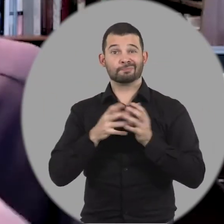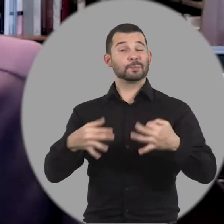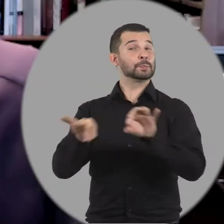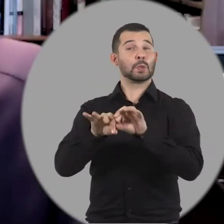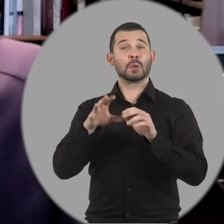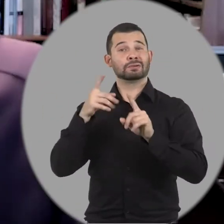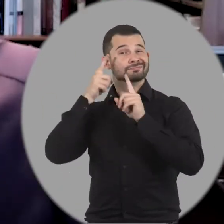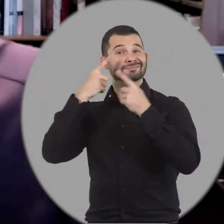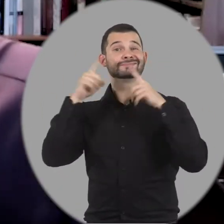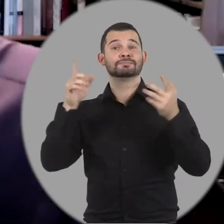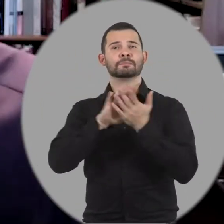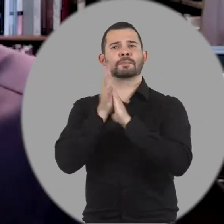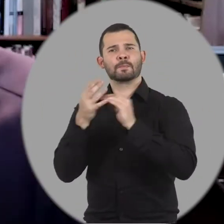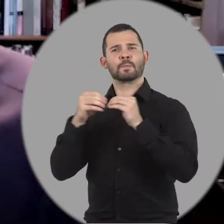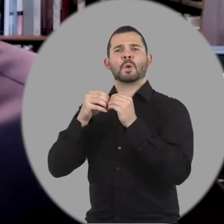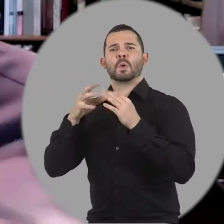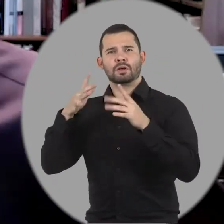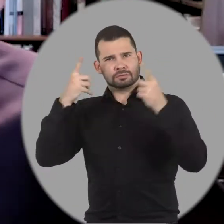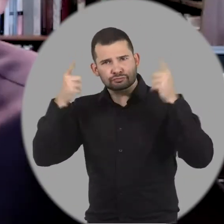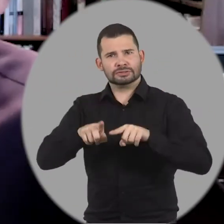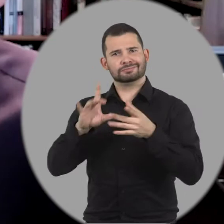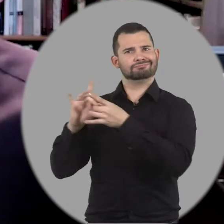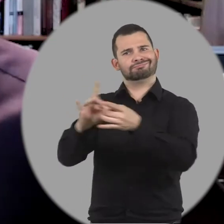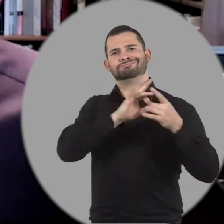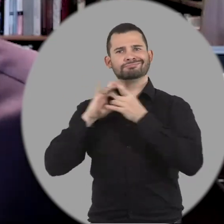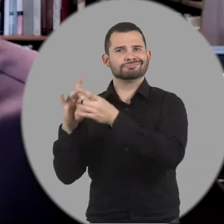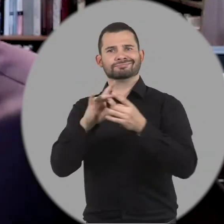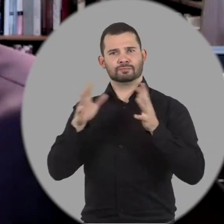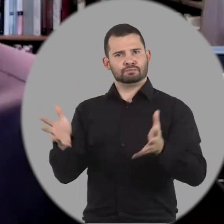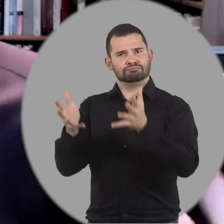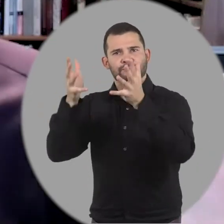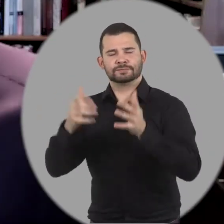those two are reliant on each other. The exercise of our collective power requires